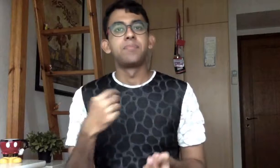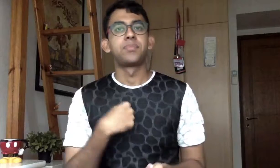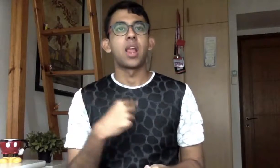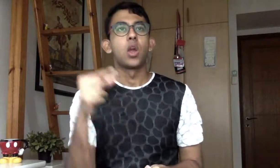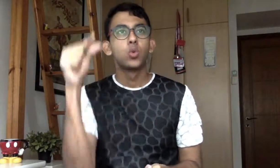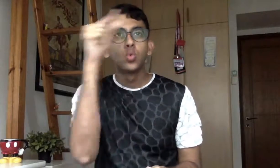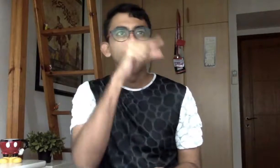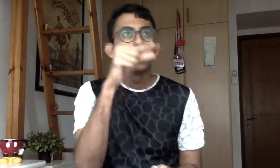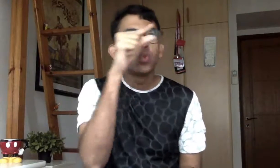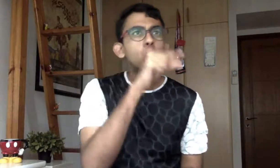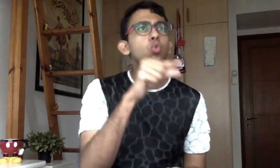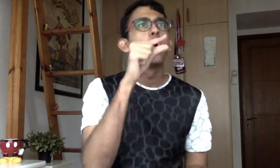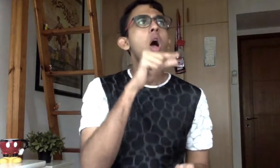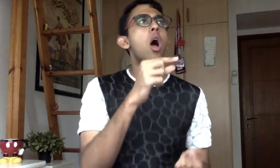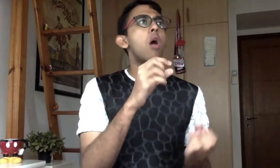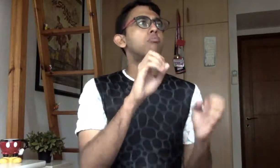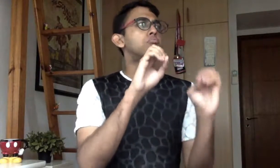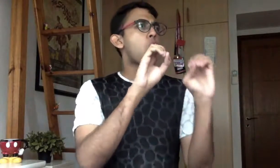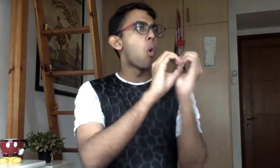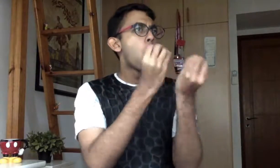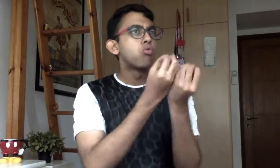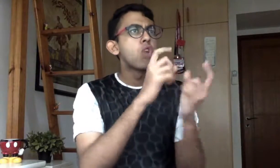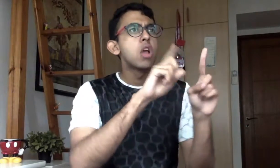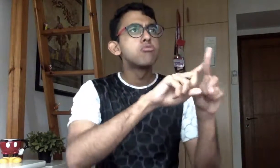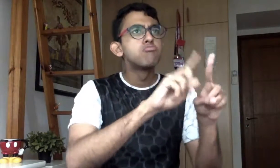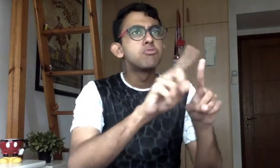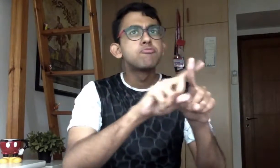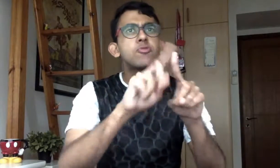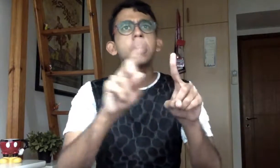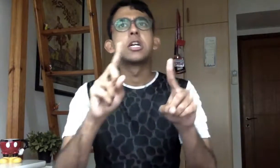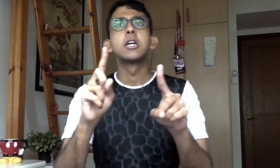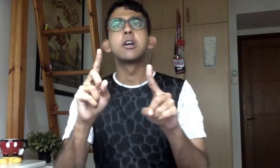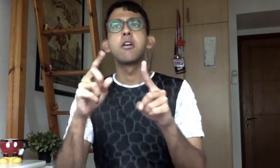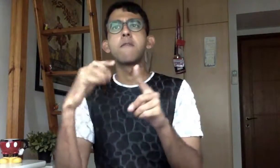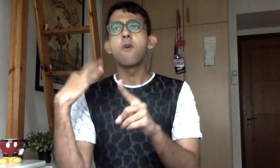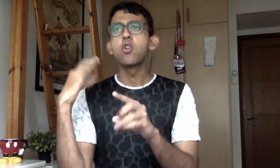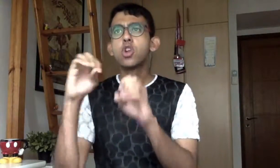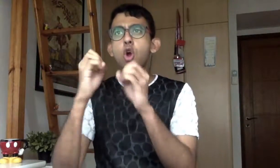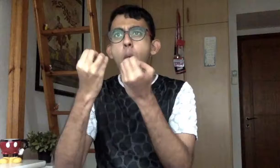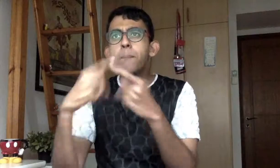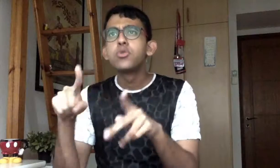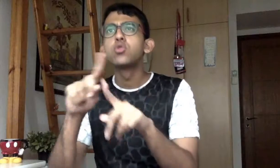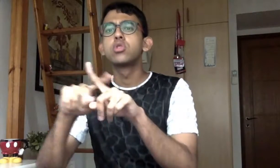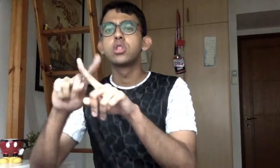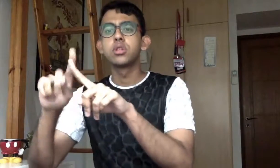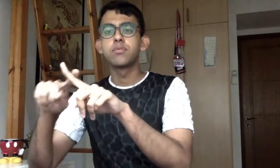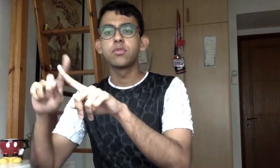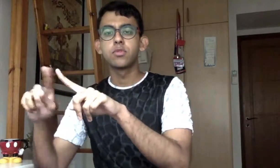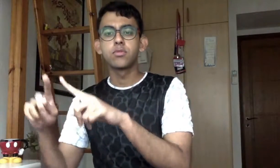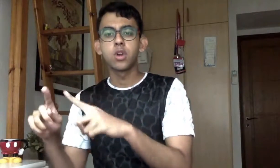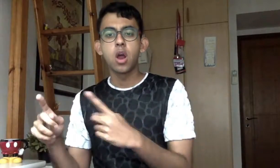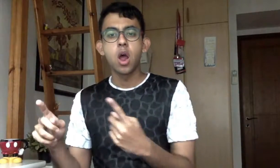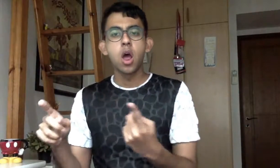And so I Googled for different organisations and volunteer opportunities.